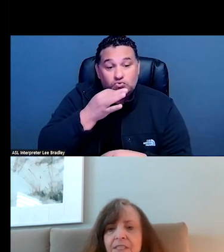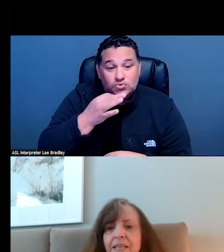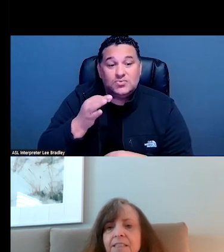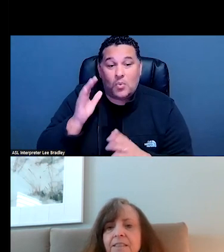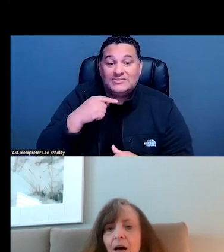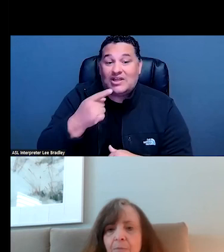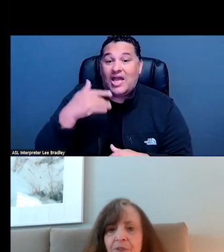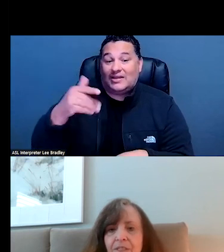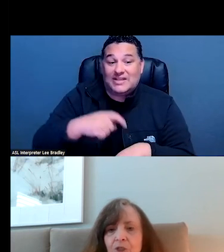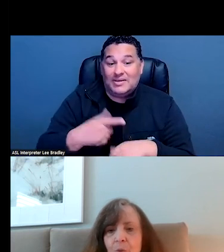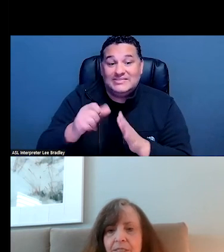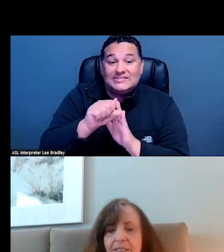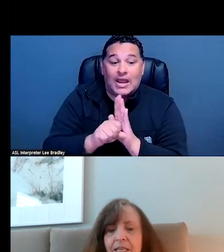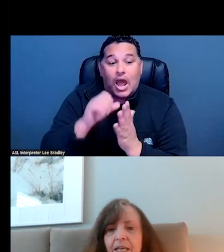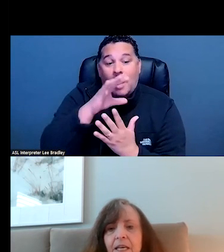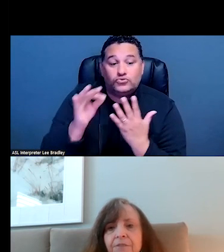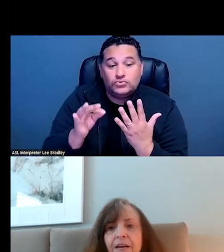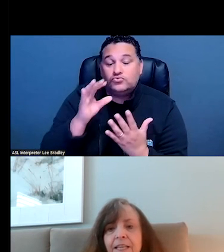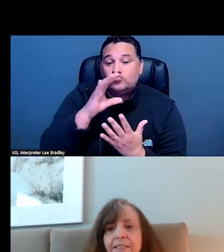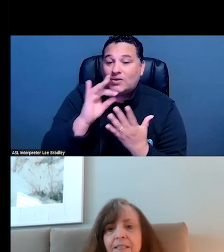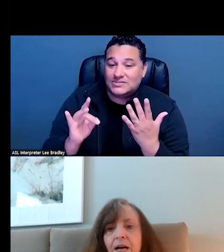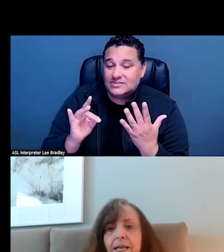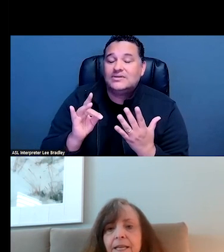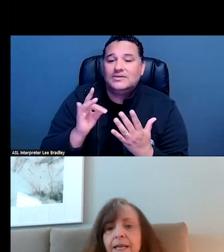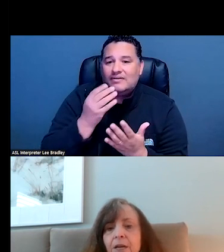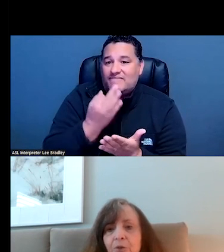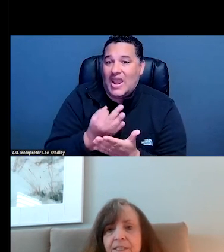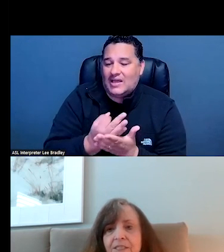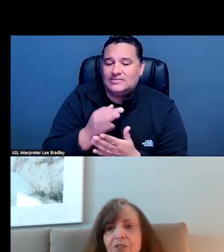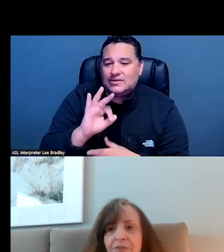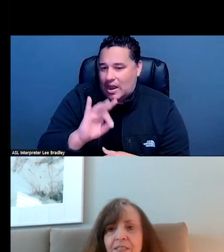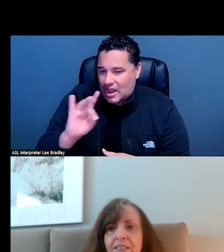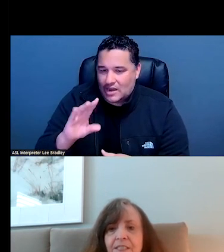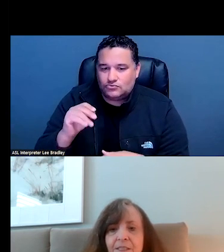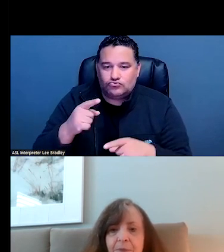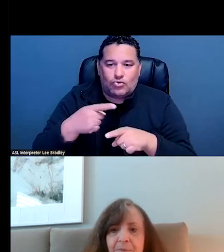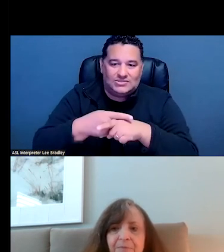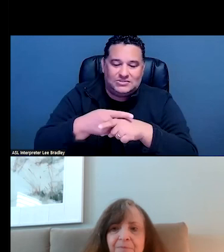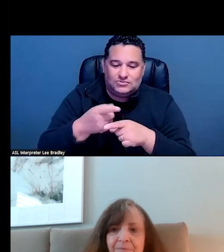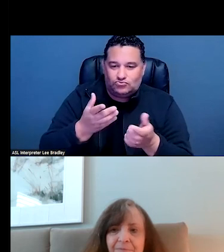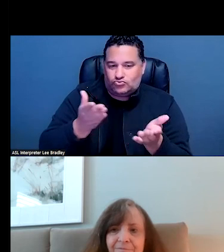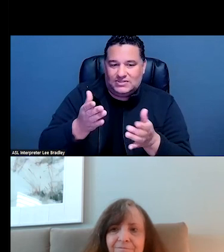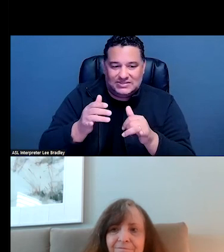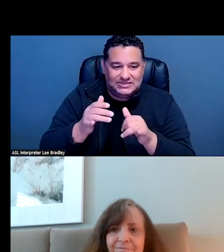A COMING SOON . HOPEFUL LOW NEXT TIME, STATE OPTIONS CHOICES